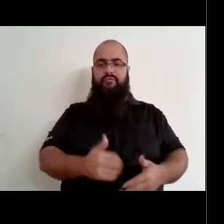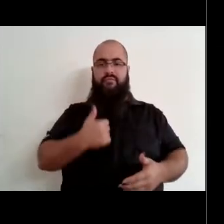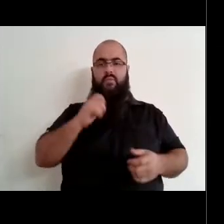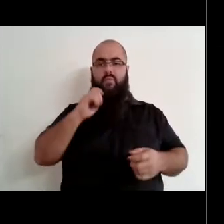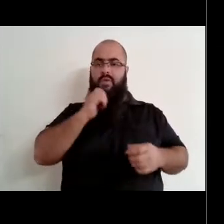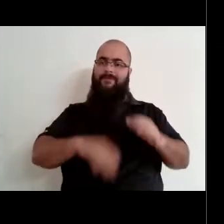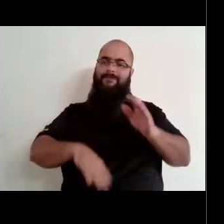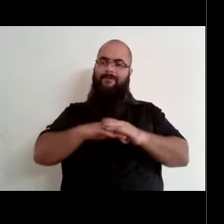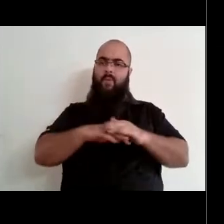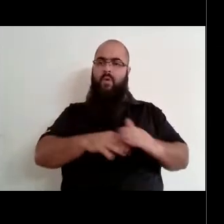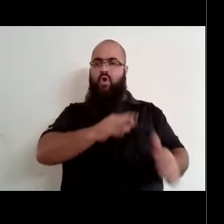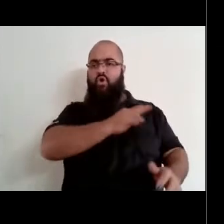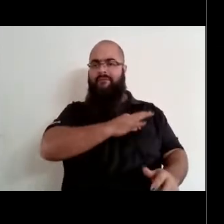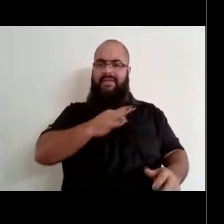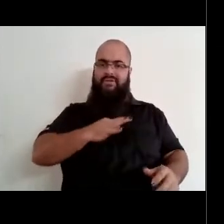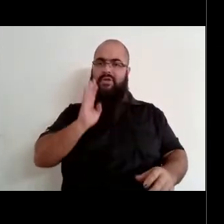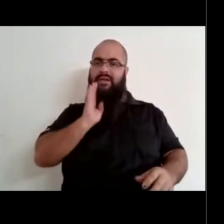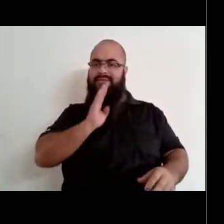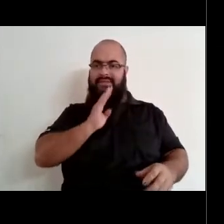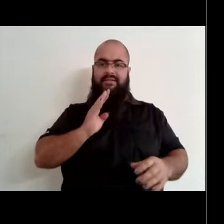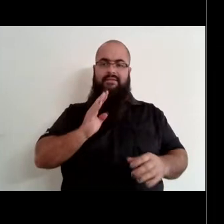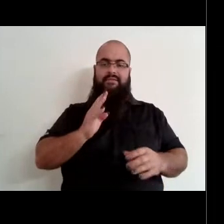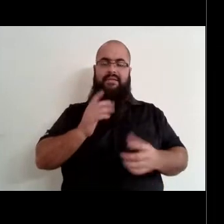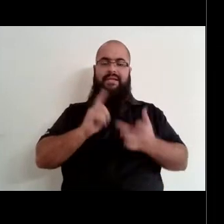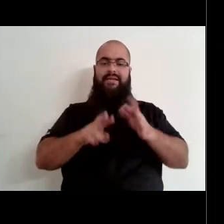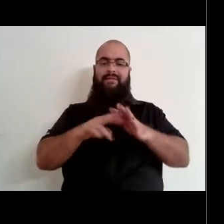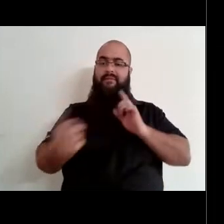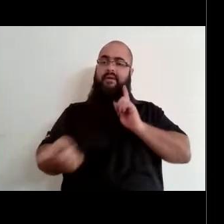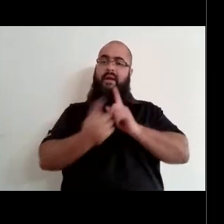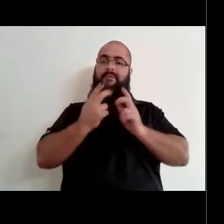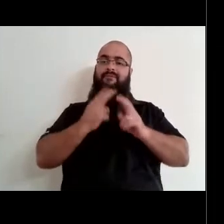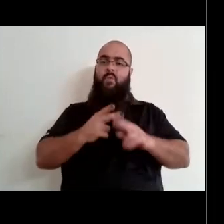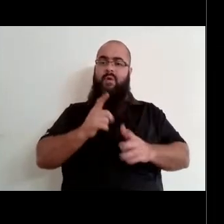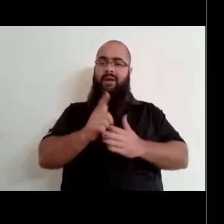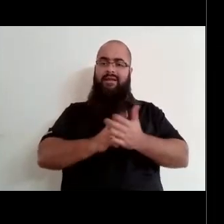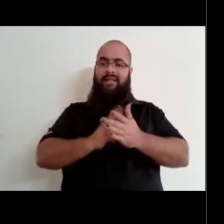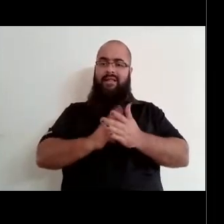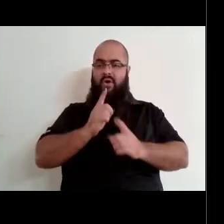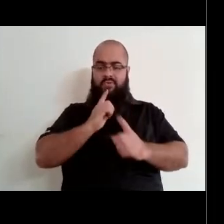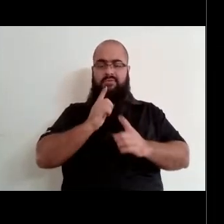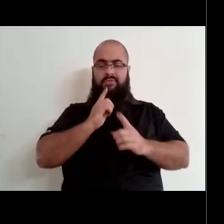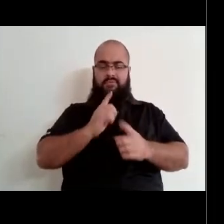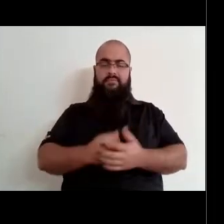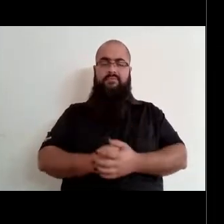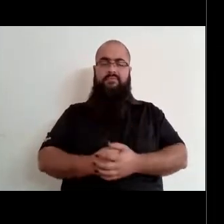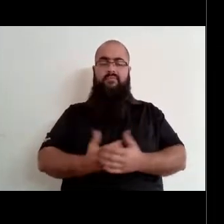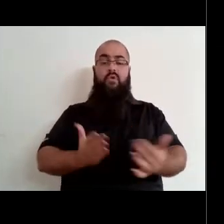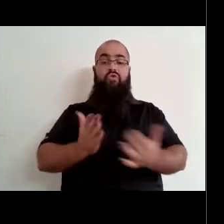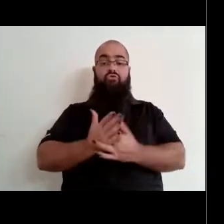Again, it might be a situation where once we dig deep that we might need some DVPW support